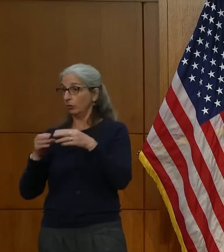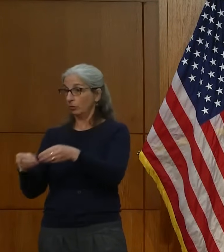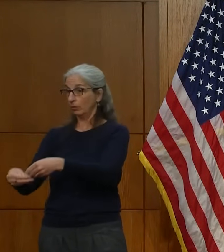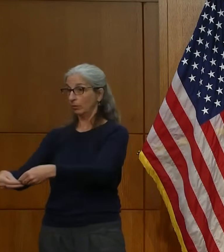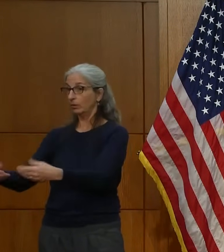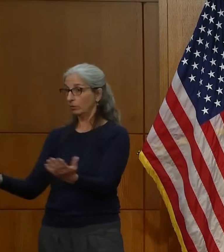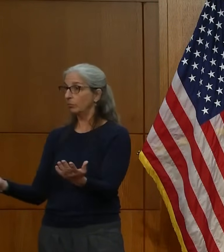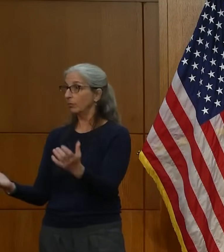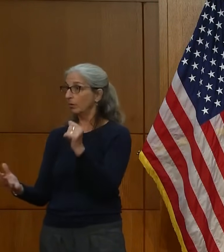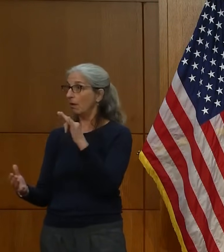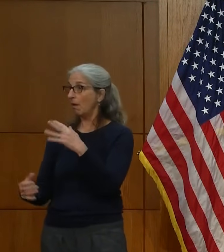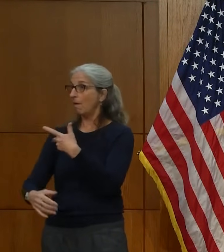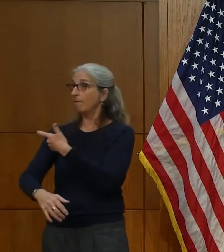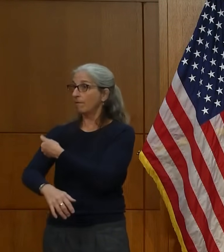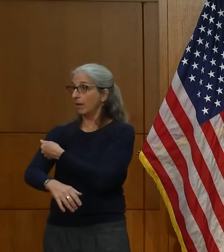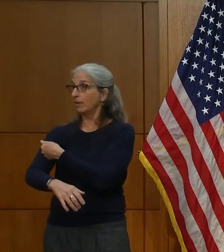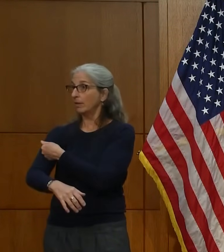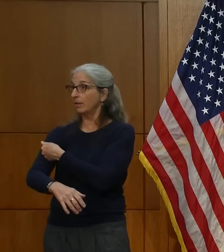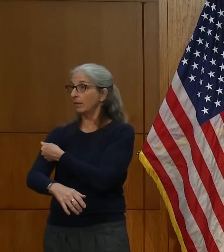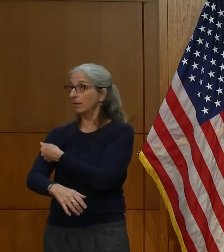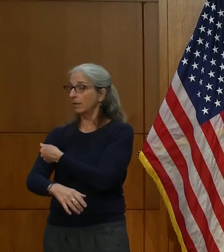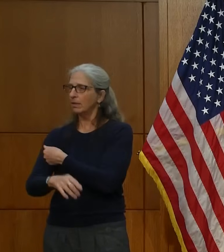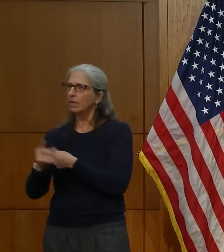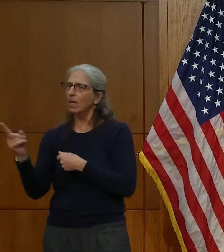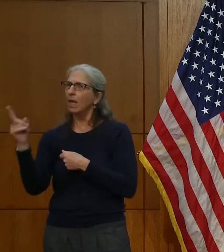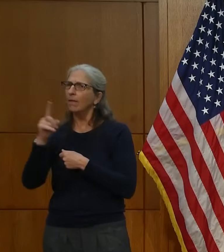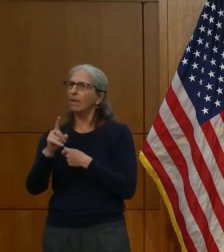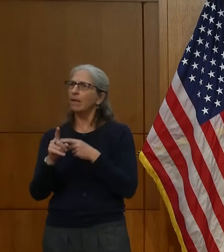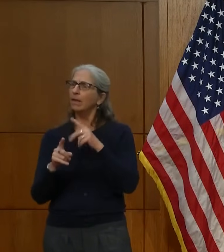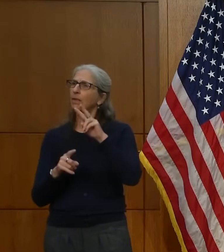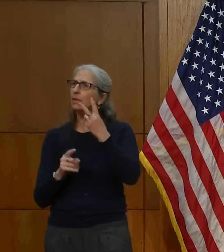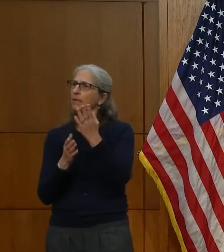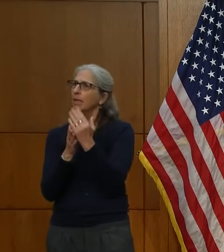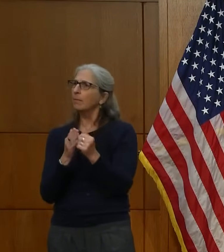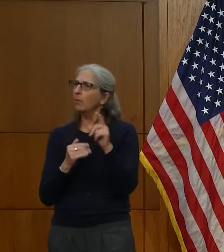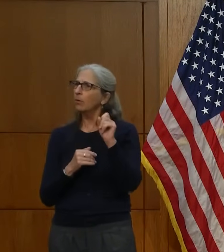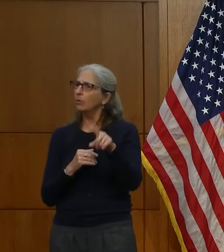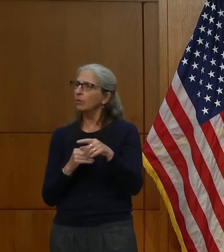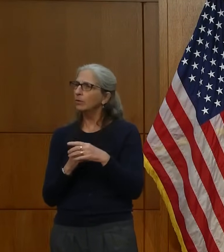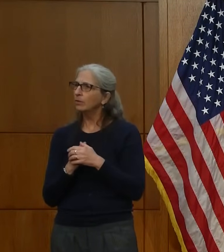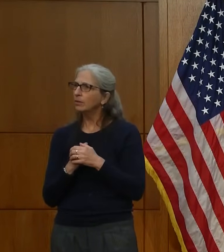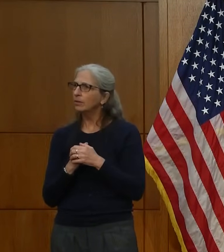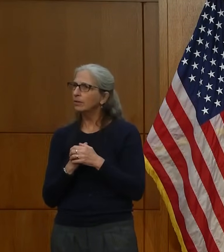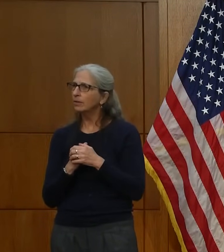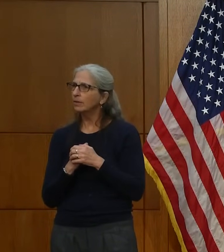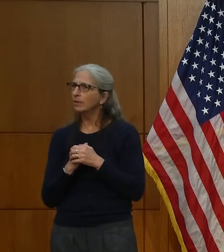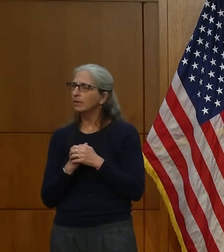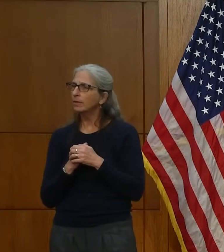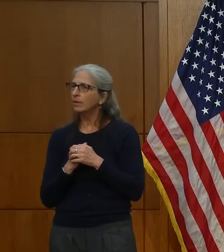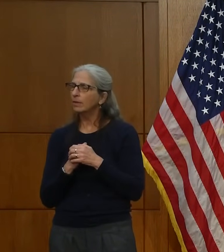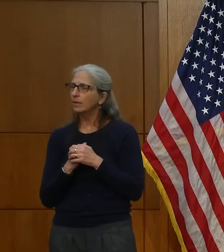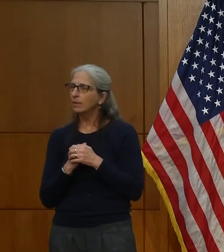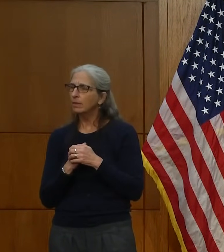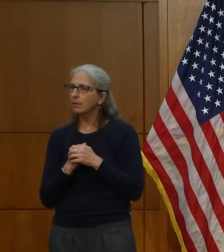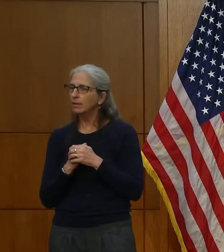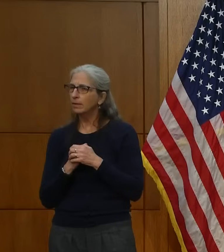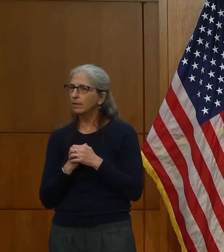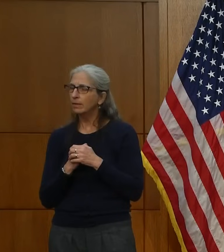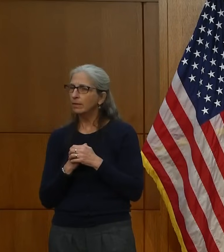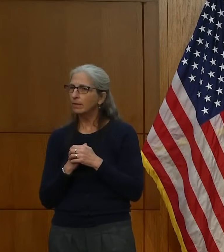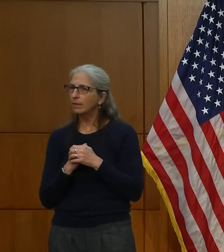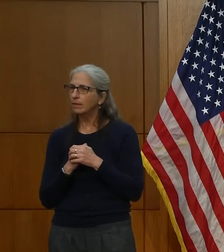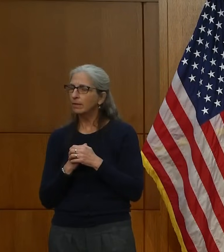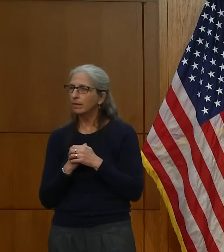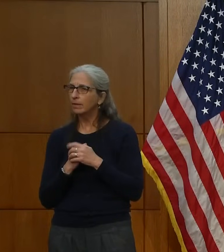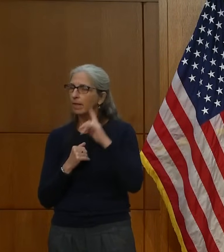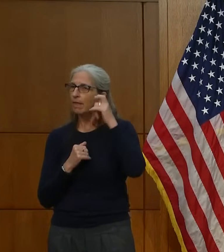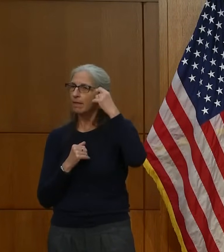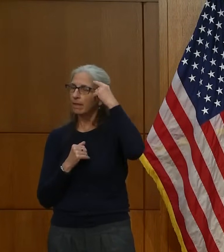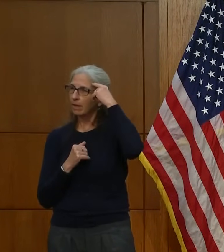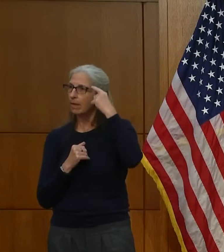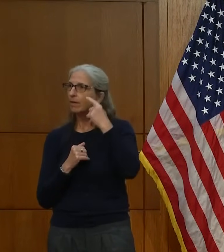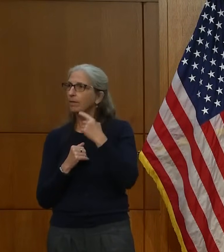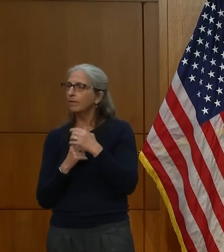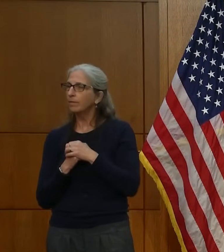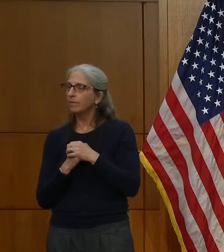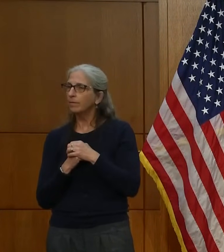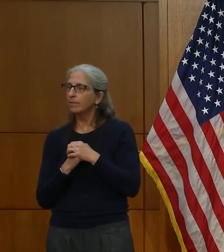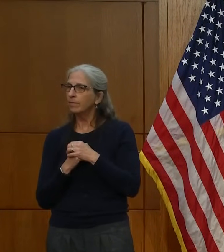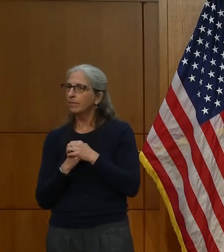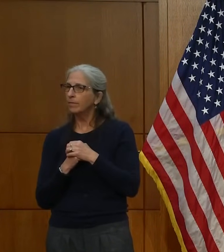COULD REACH YES. UH HUH. YOU